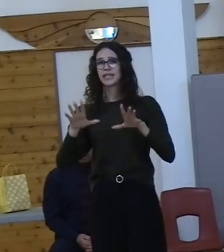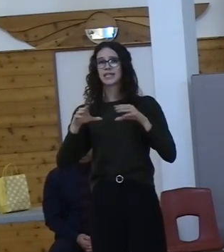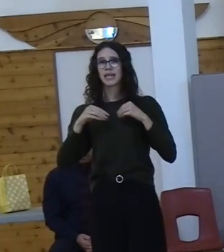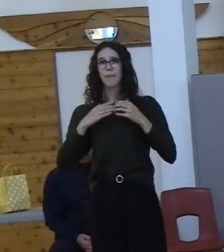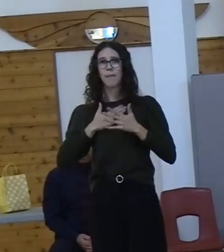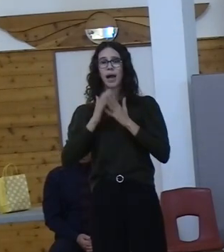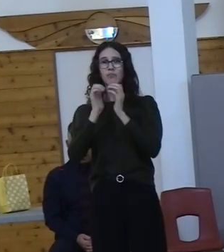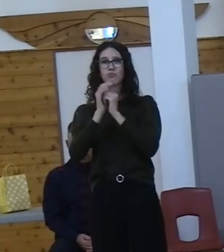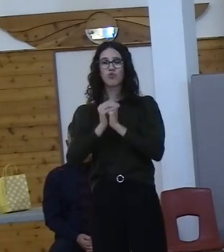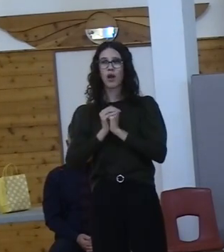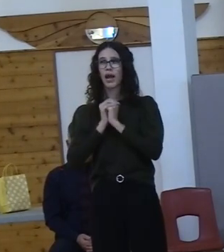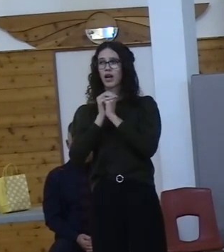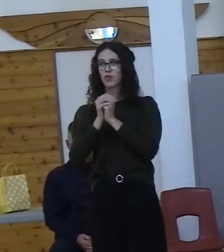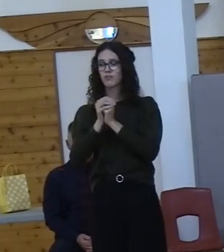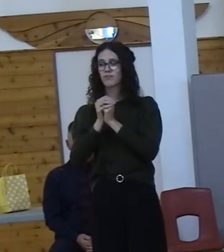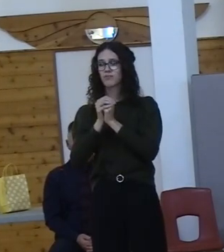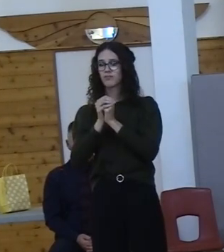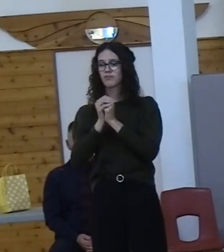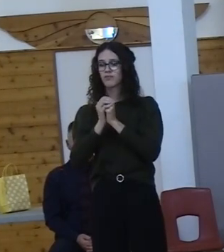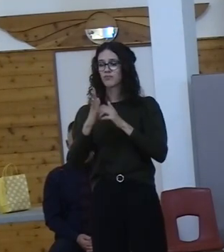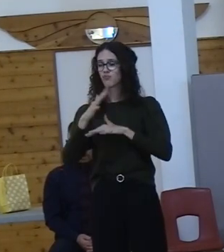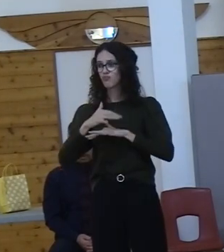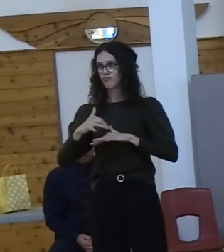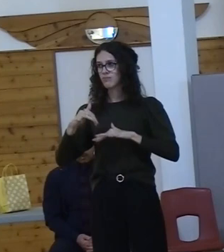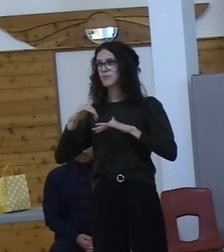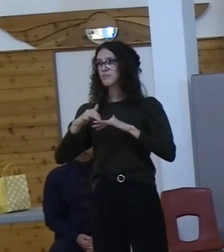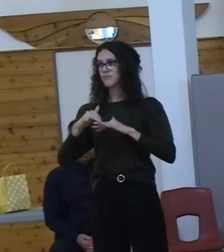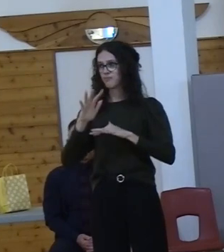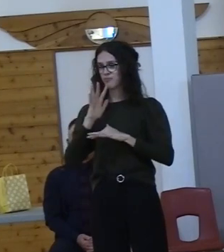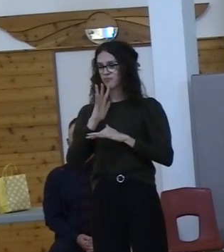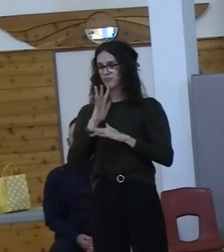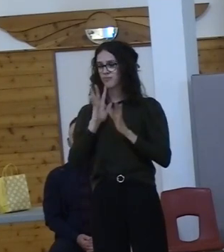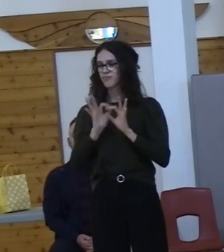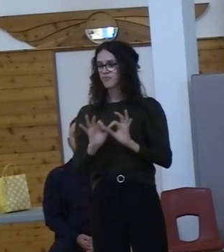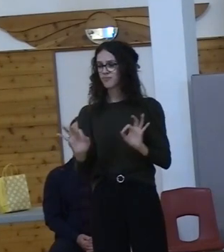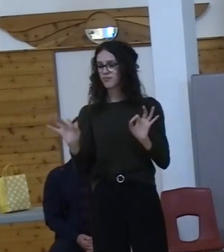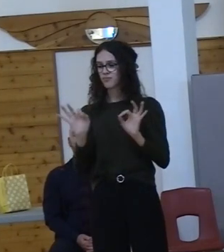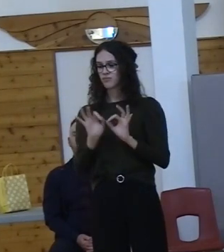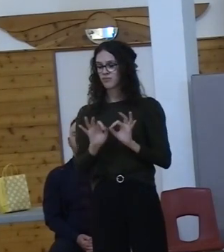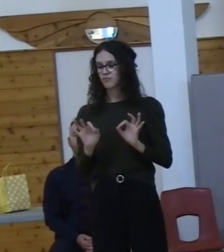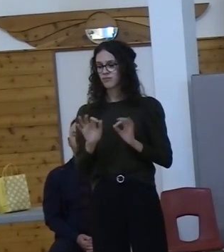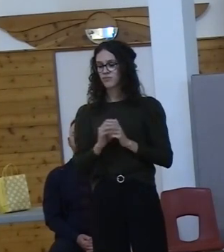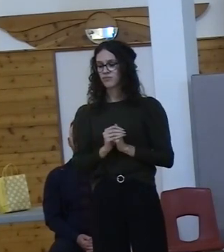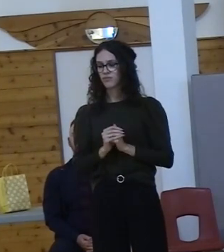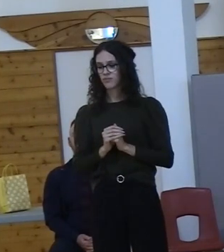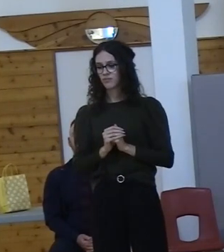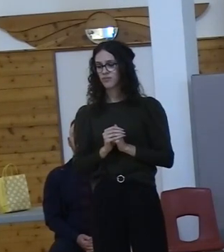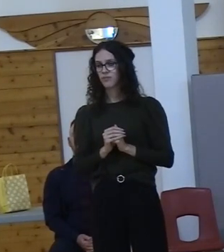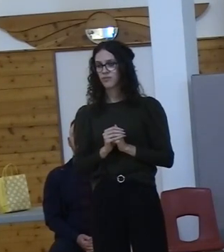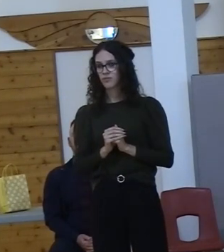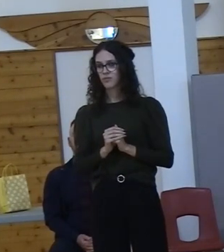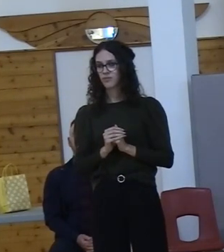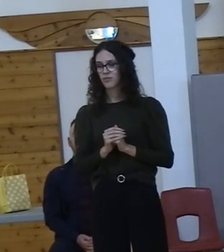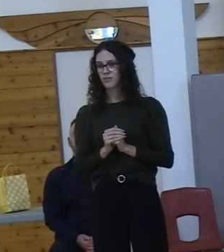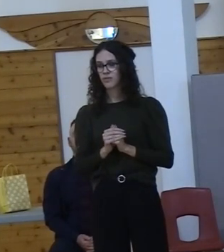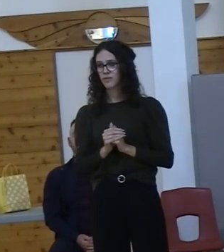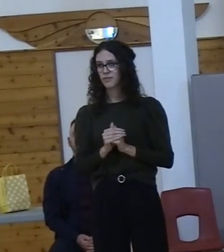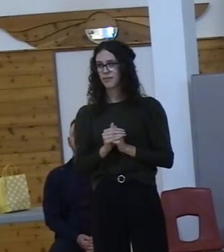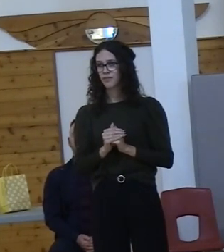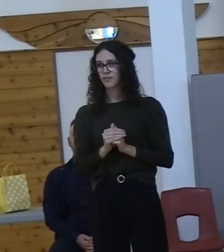I ask you to be with my relatives, my family, my friends, and all my relations.